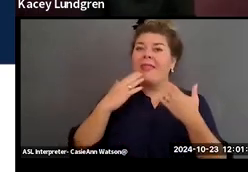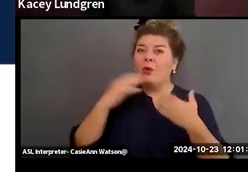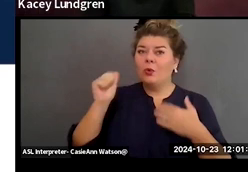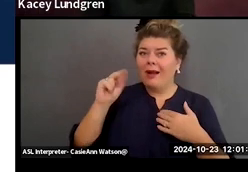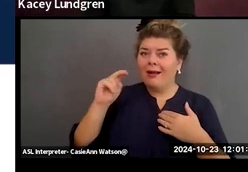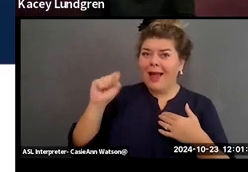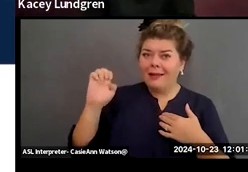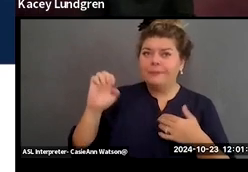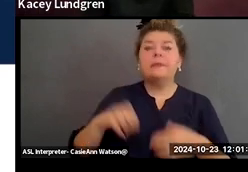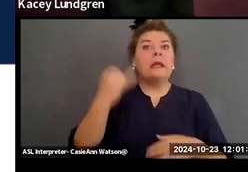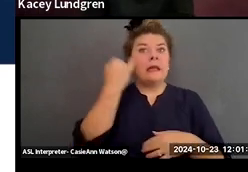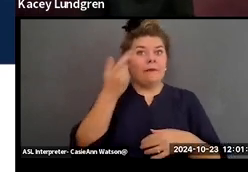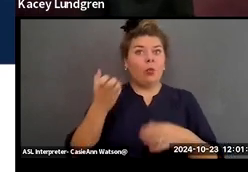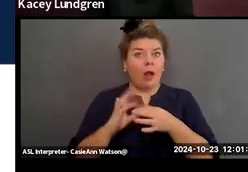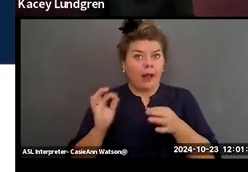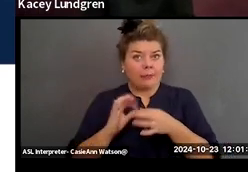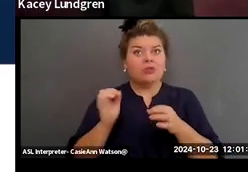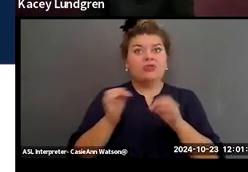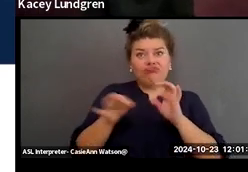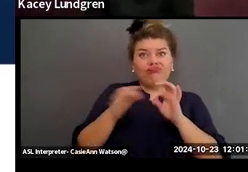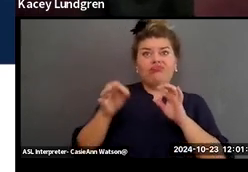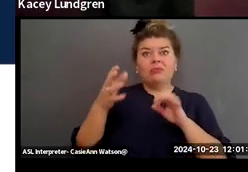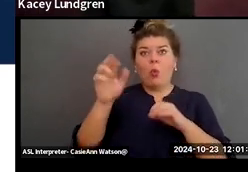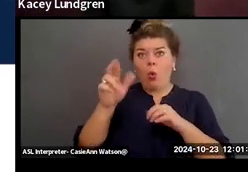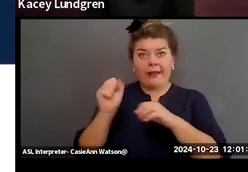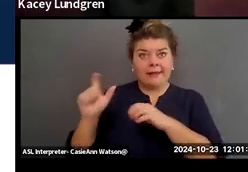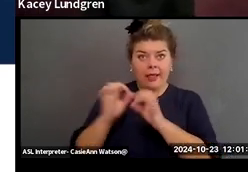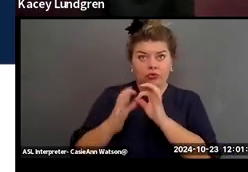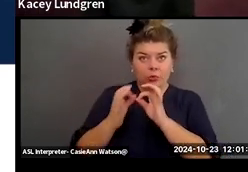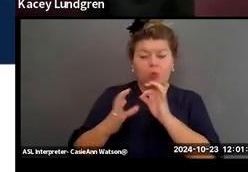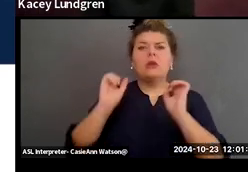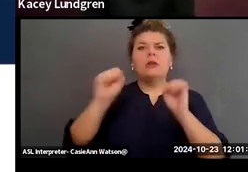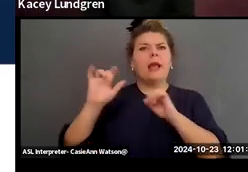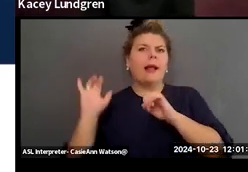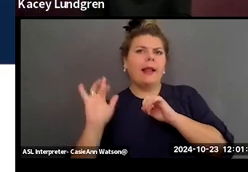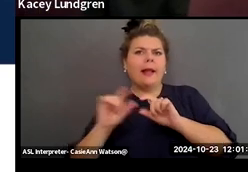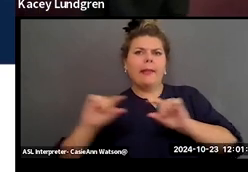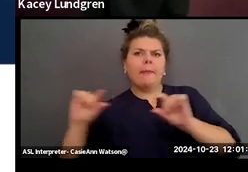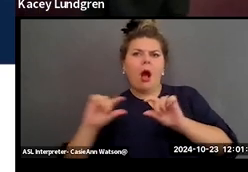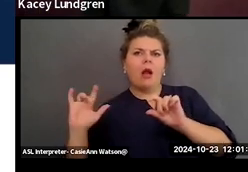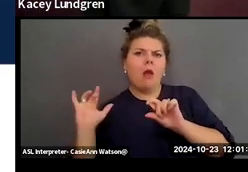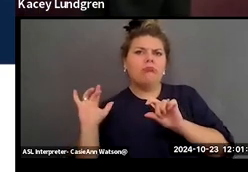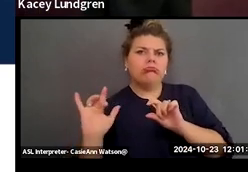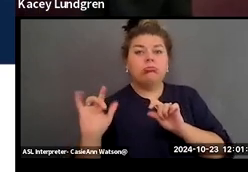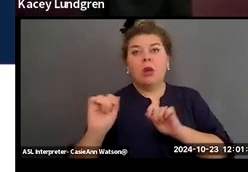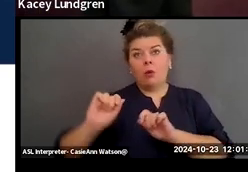If you would like captions or ASL interpreting, you can turn either on using the buttons on the bottom of your Zoom screen,